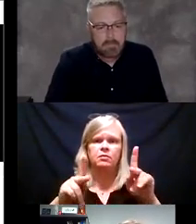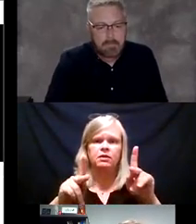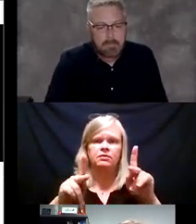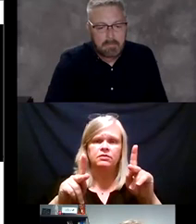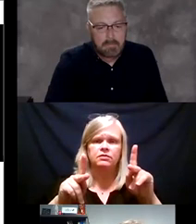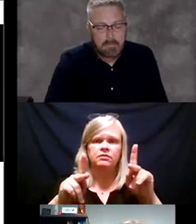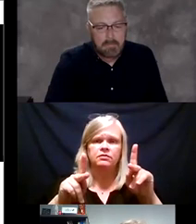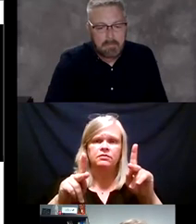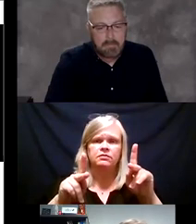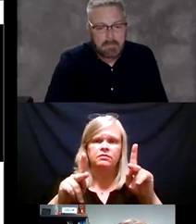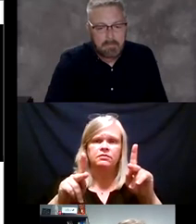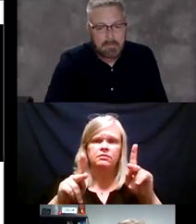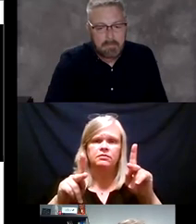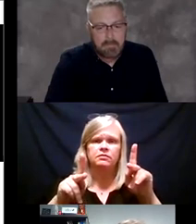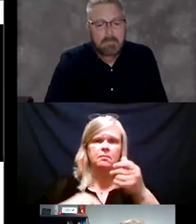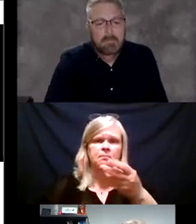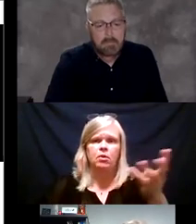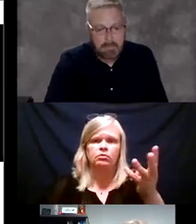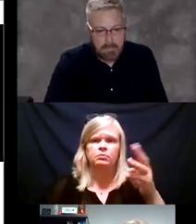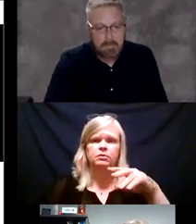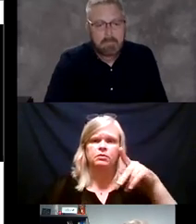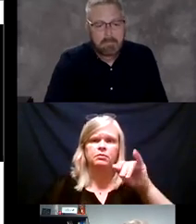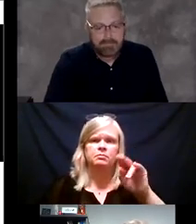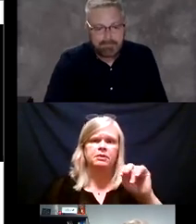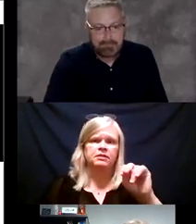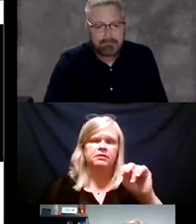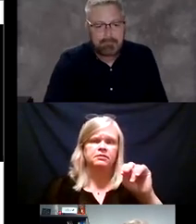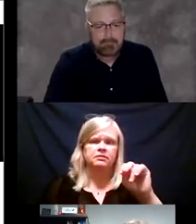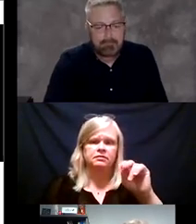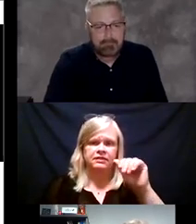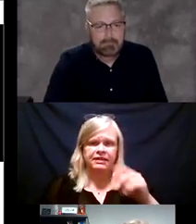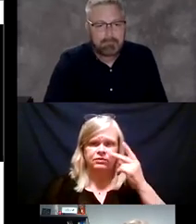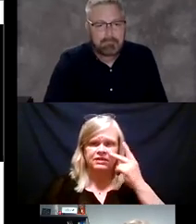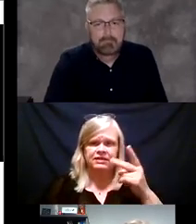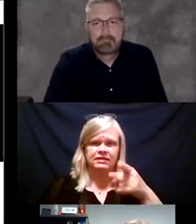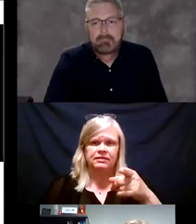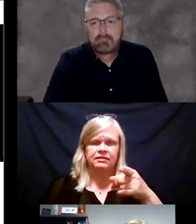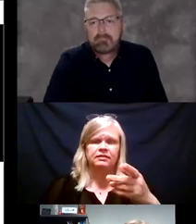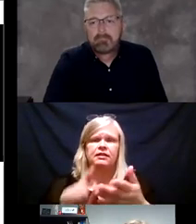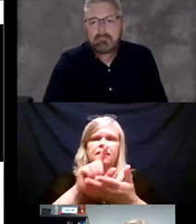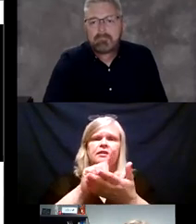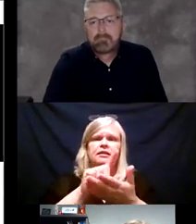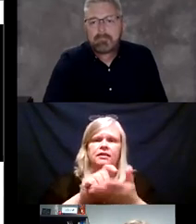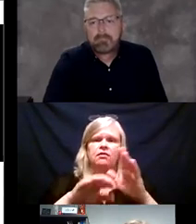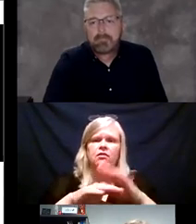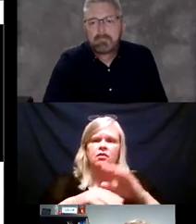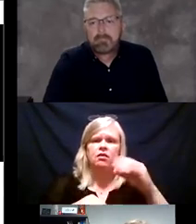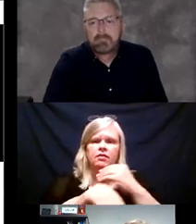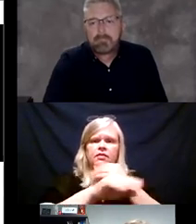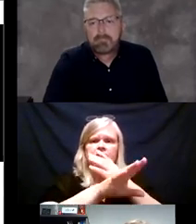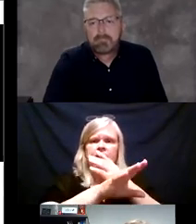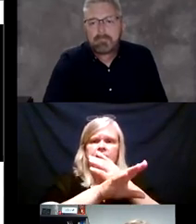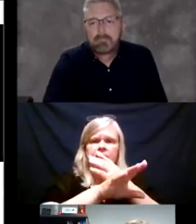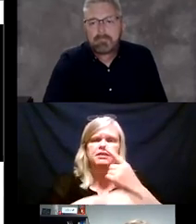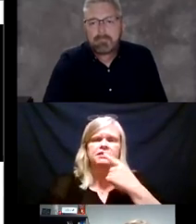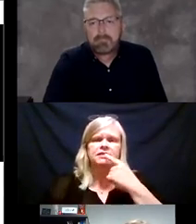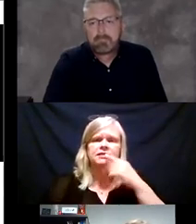DO YOU SEE IT? YOU CLICK ON THE CAMERA WHERE IT